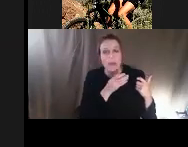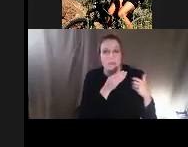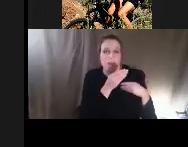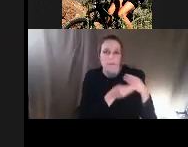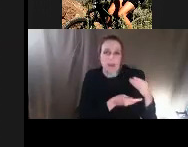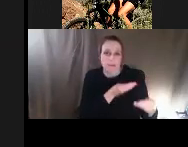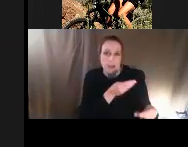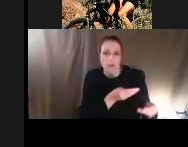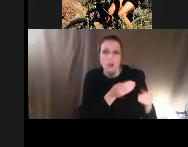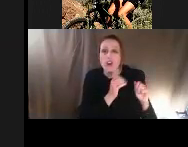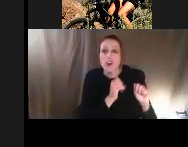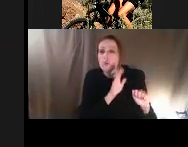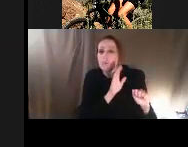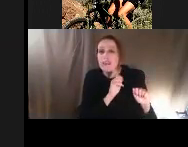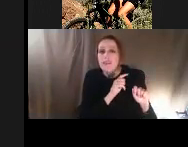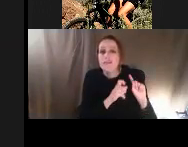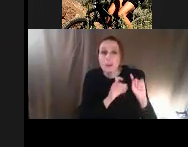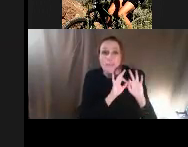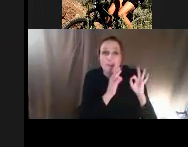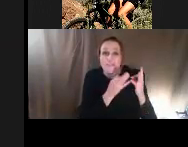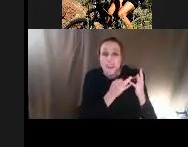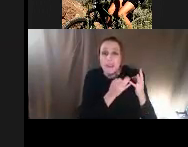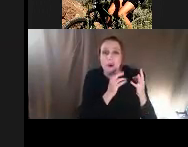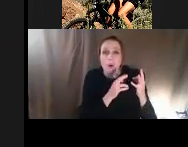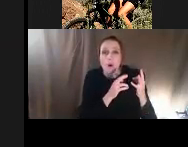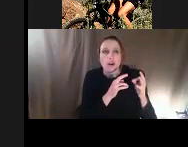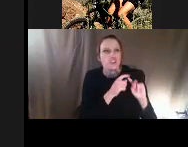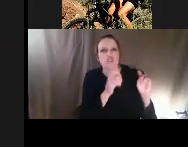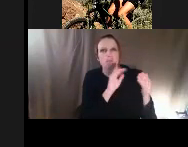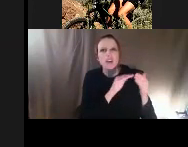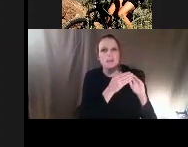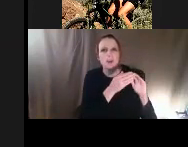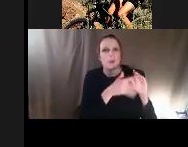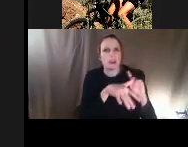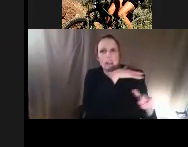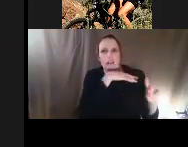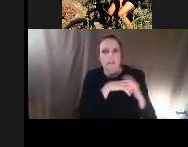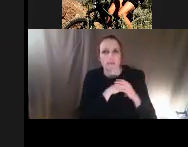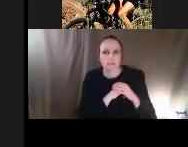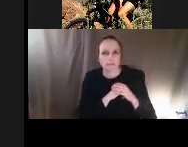So, individually trauma can get passed down by epigenetics and collectively trauma's